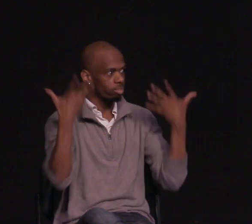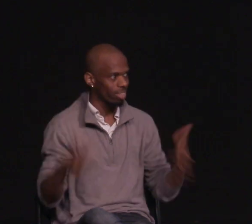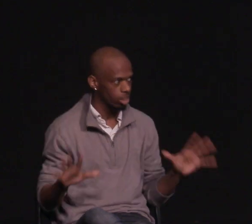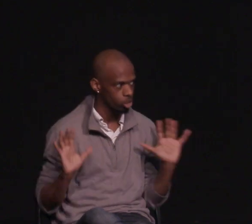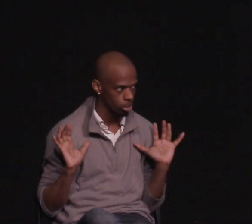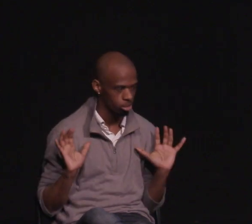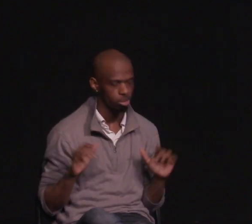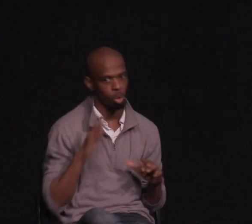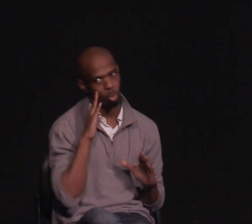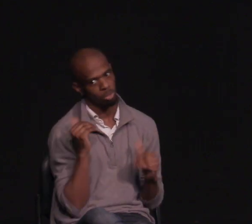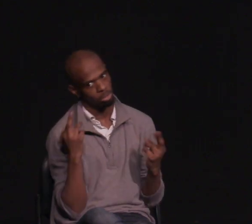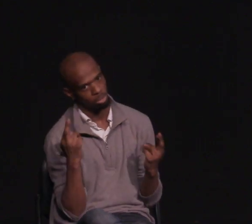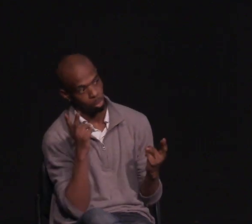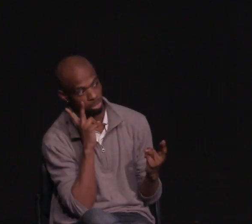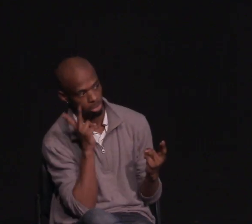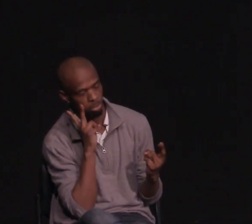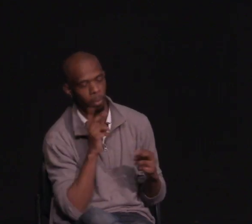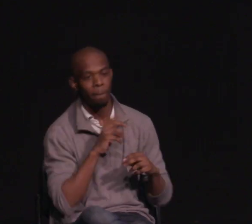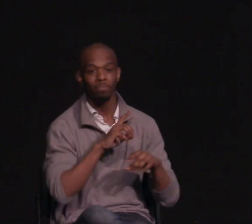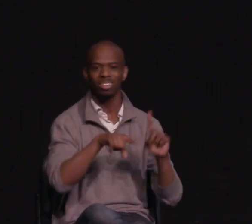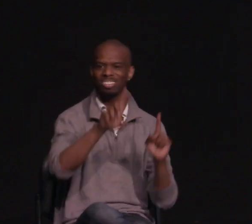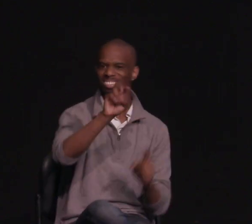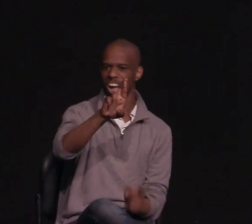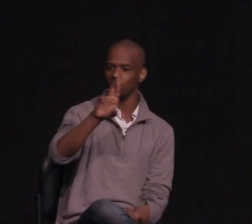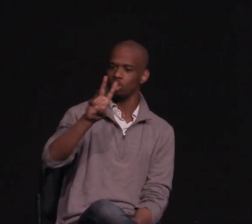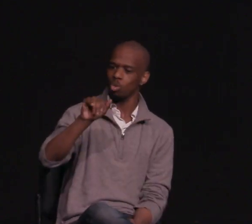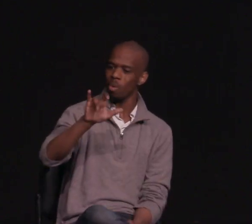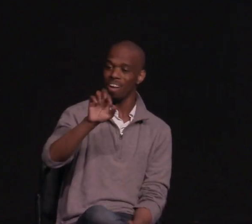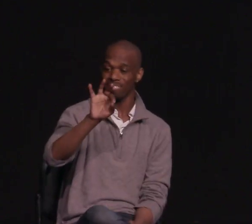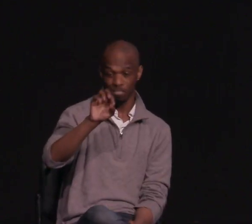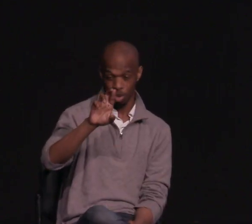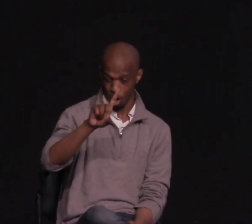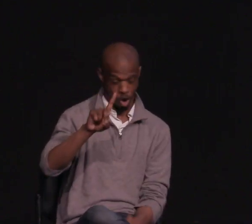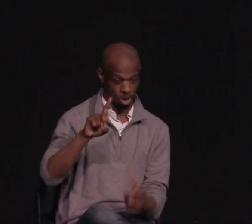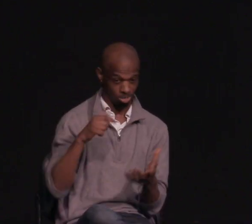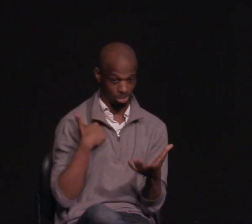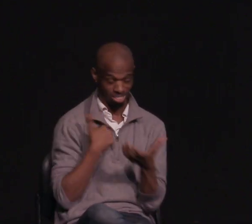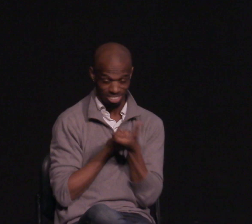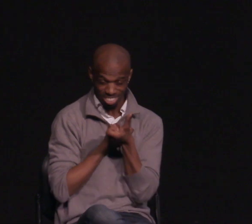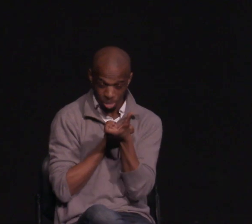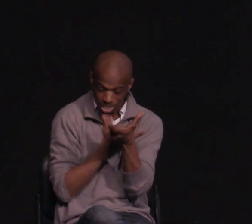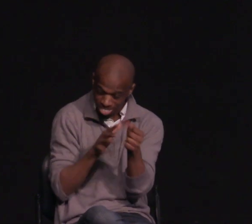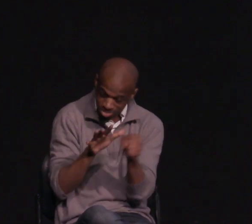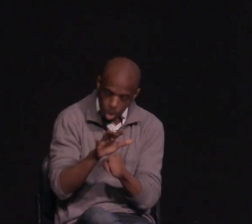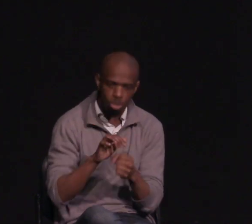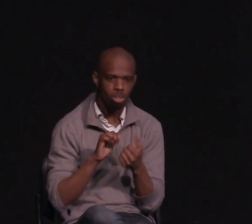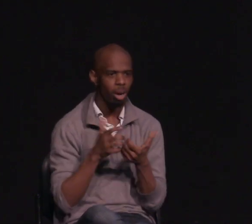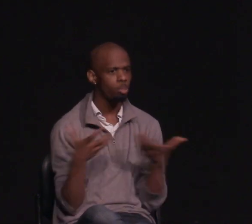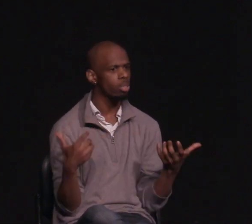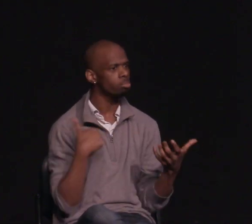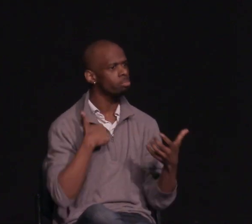Dr. Raiford, words cannot adequately express how grateful I am for your invitation to be an artist fellow